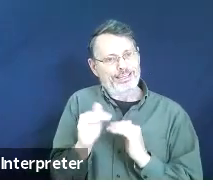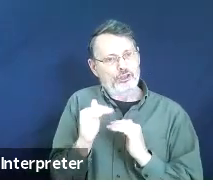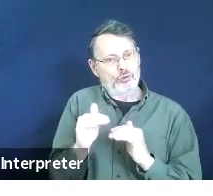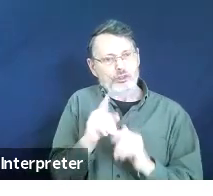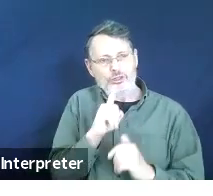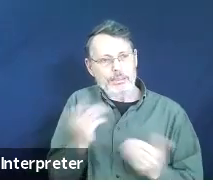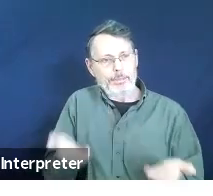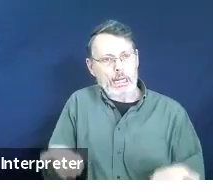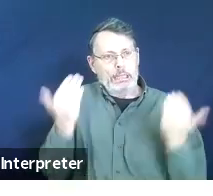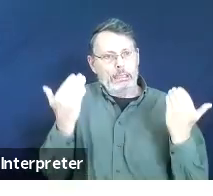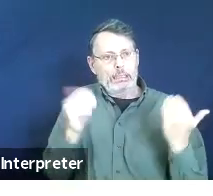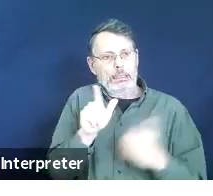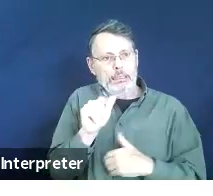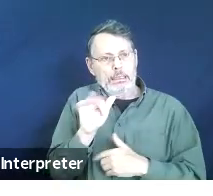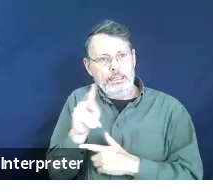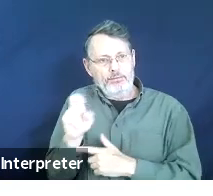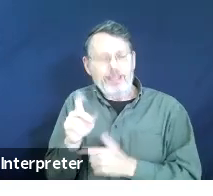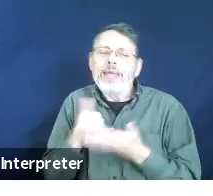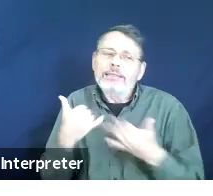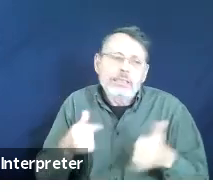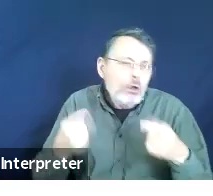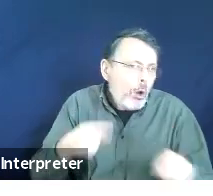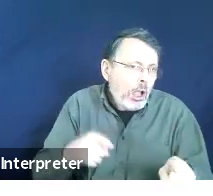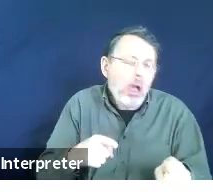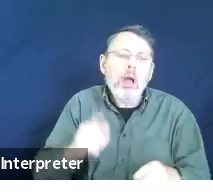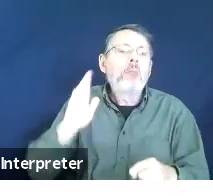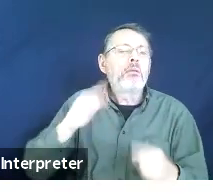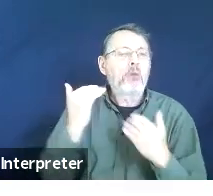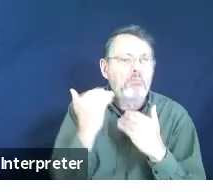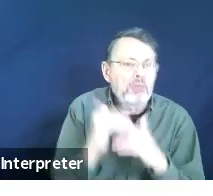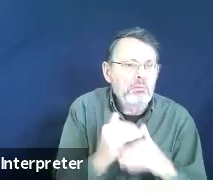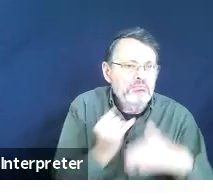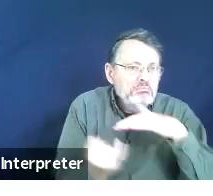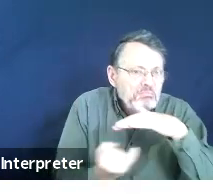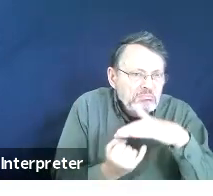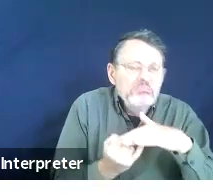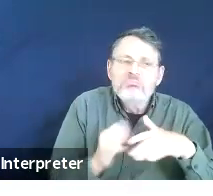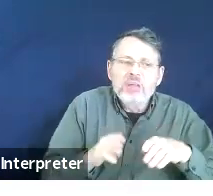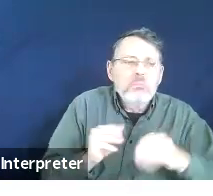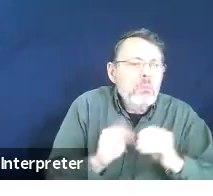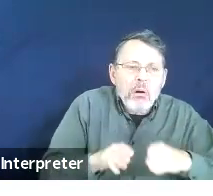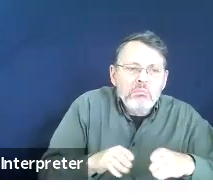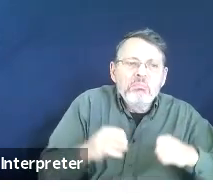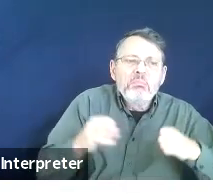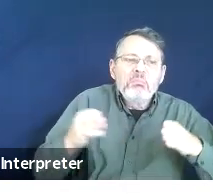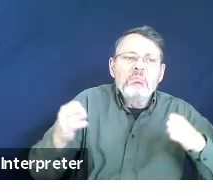that's still an ongoing thing. As restrictions are lifted and restrictions are reinstituted,